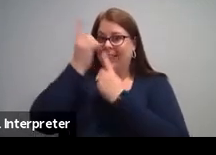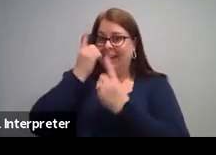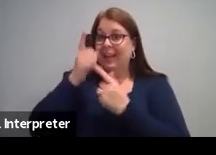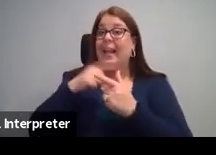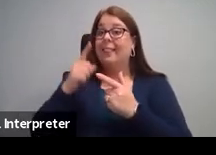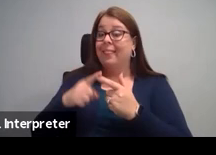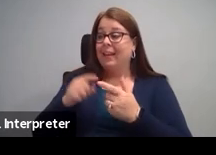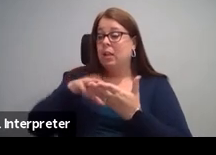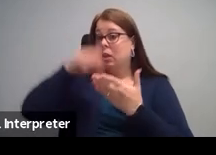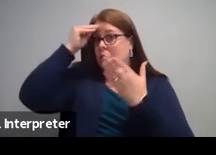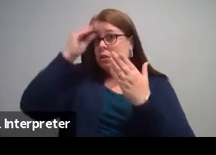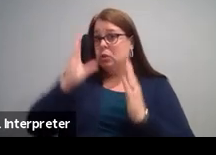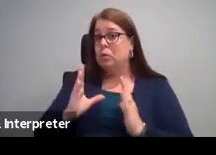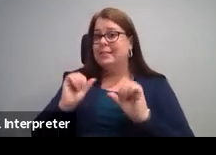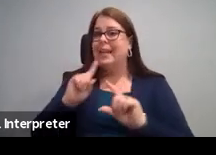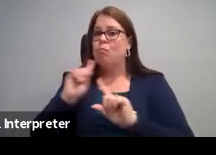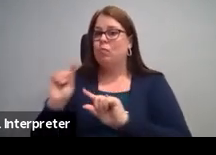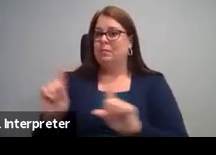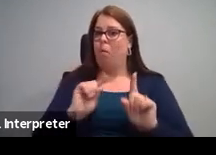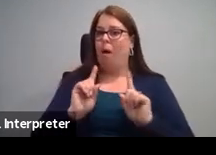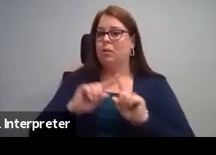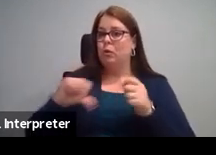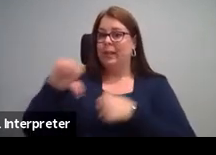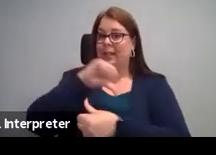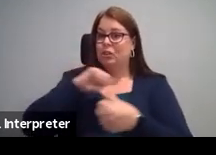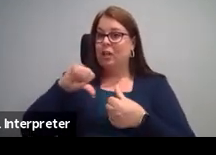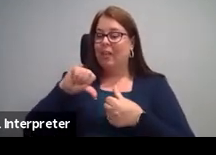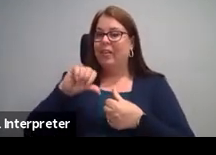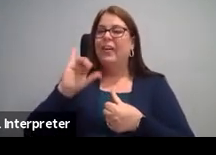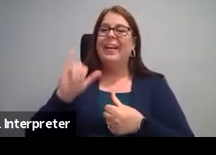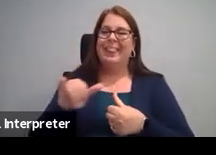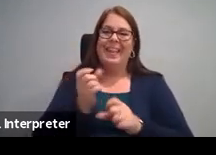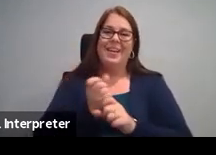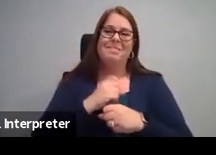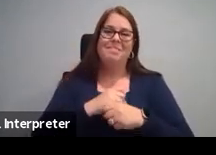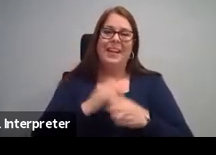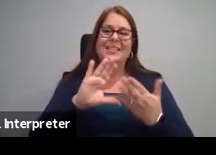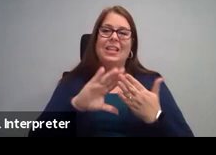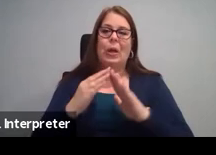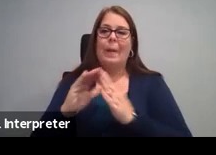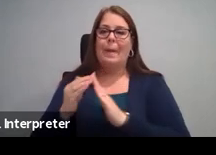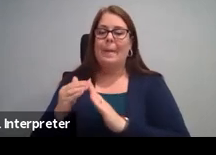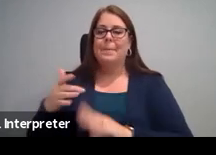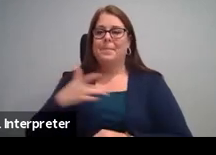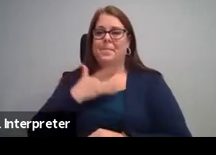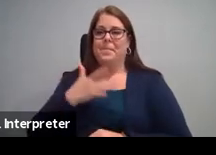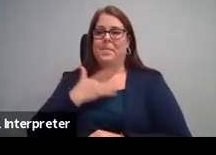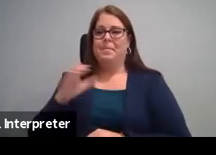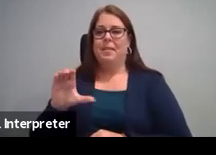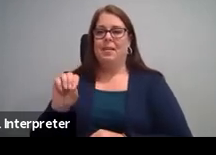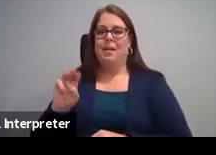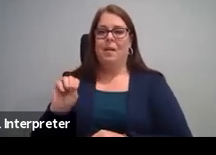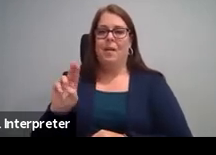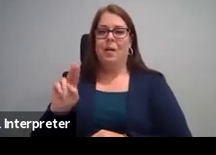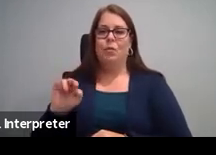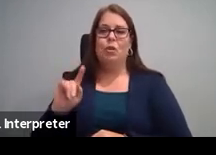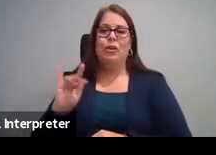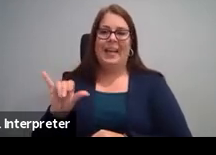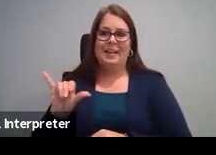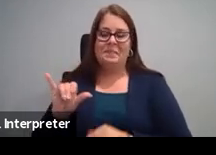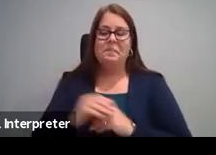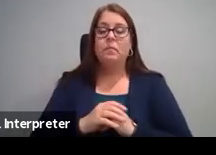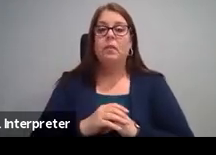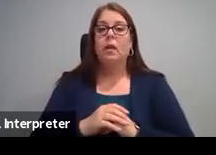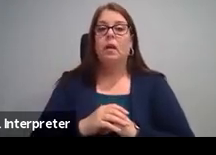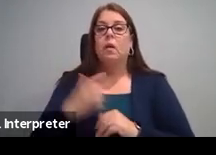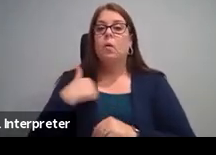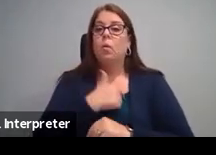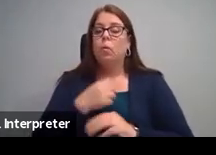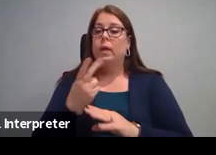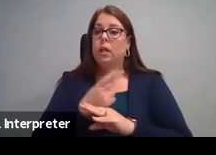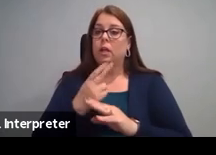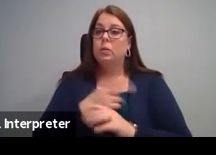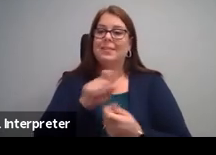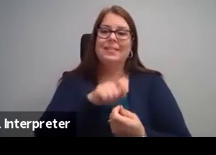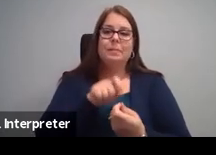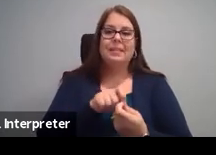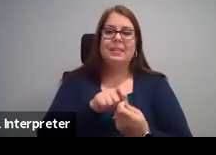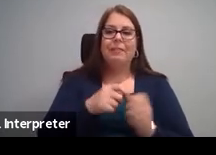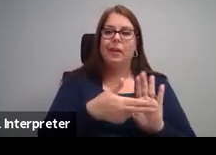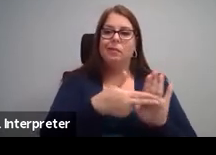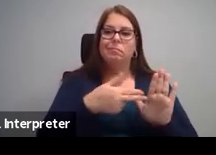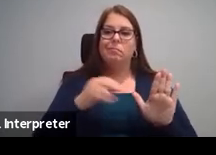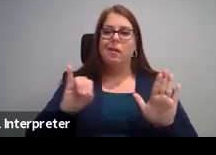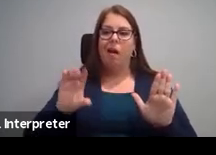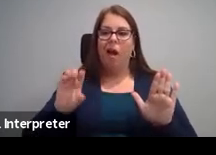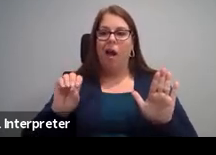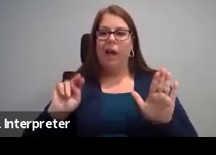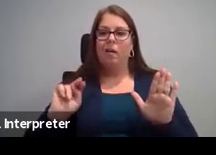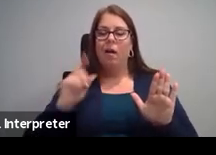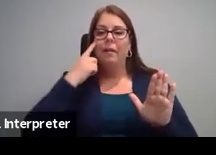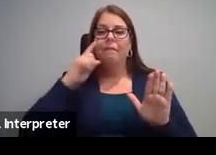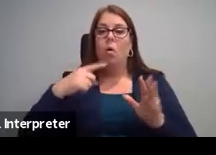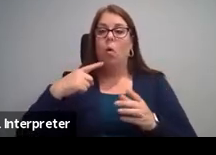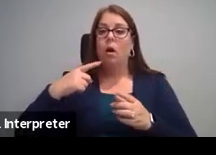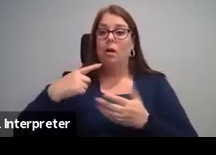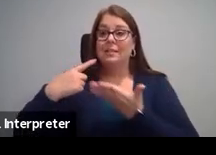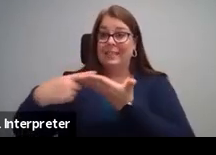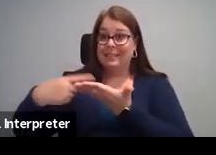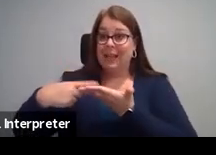Cathy Reznicek: And then with them that you want to have consistent design, fine. So the set. Use of similar icon. So if we have an icon for discussion, we want to use that continuously throughout the course and consistent color.